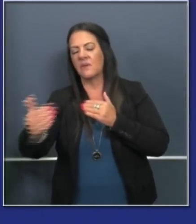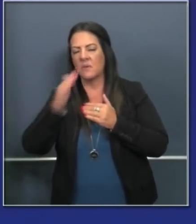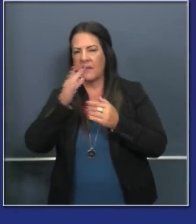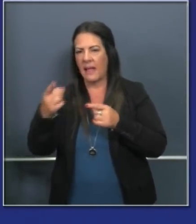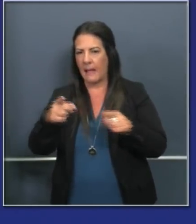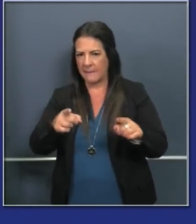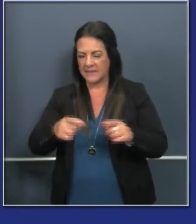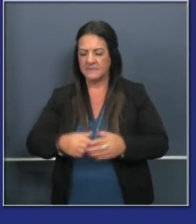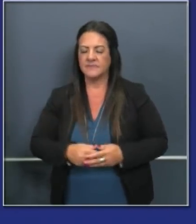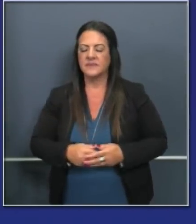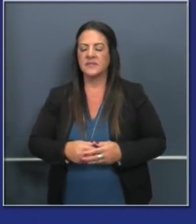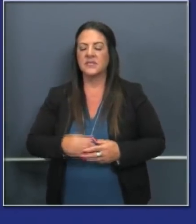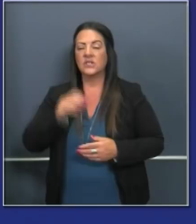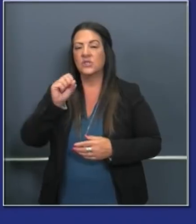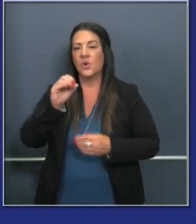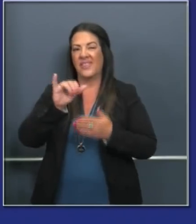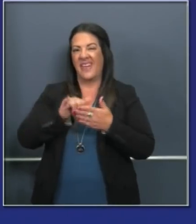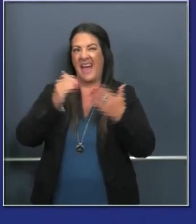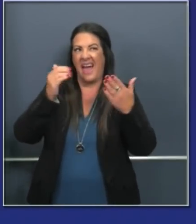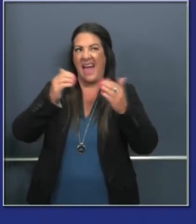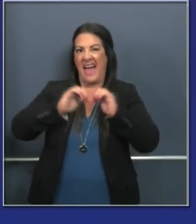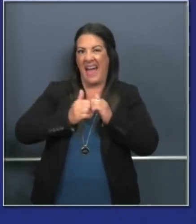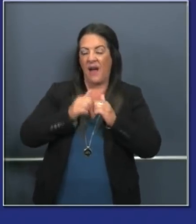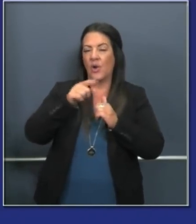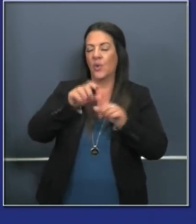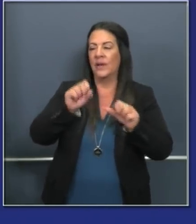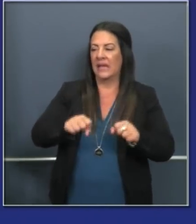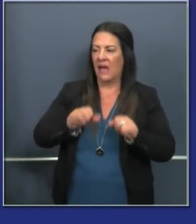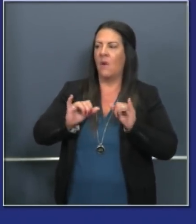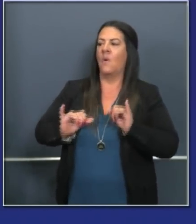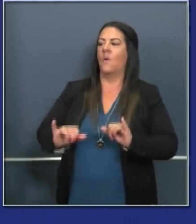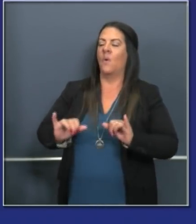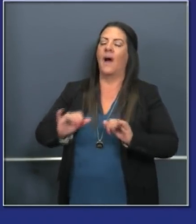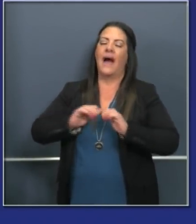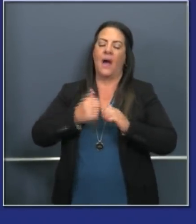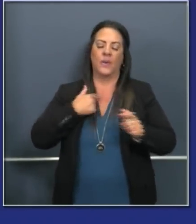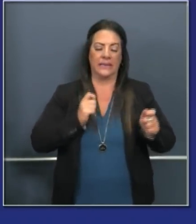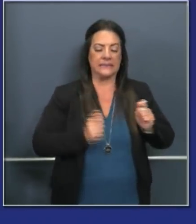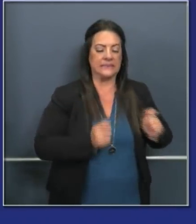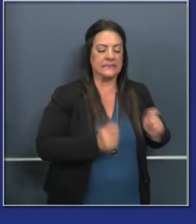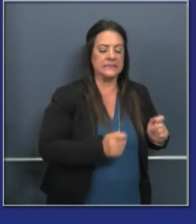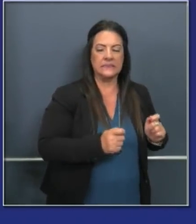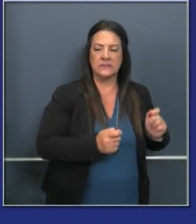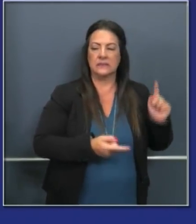HELPED GUIDE THE DECISIONS THAT WE MIGHT MAKE AROUND. TO